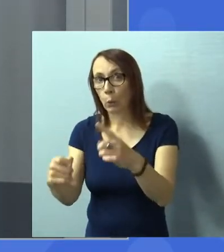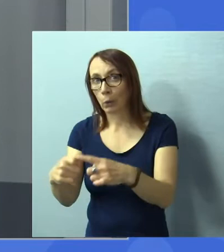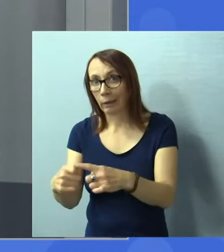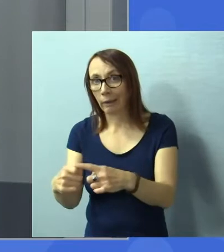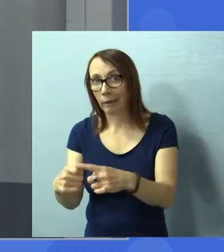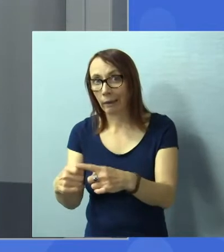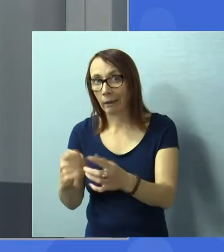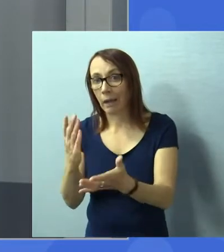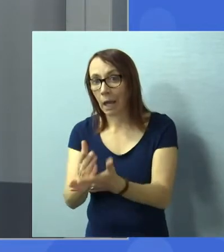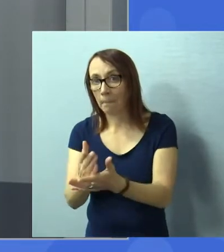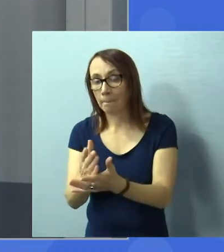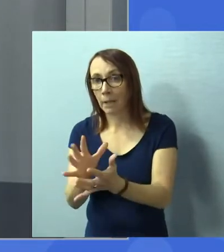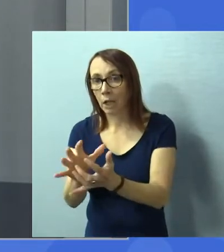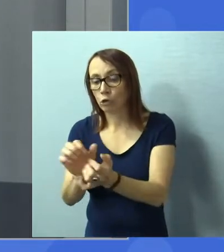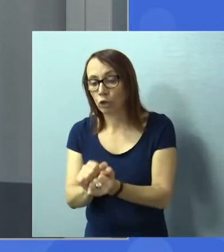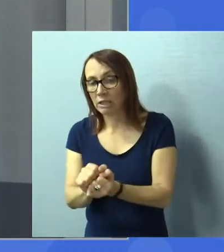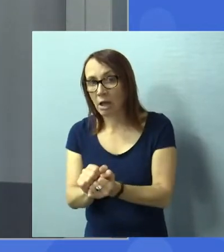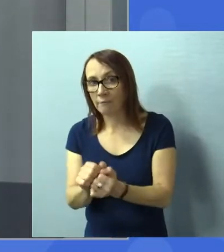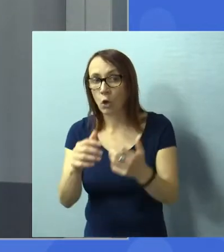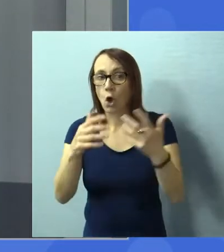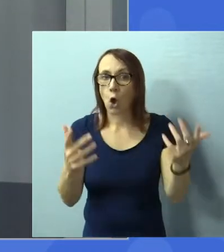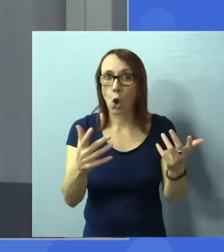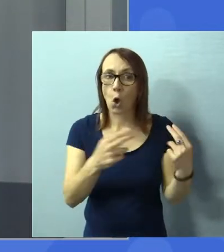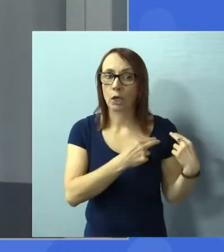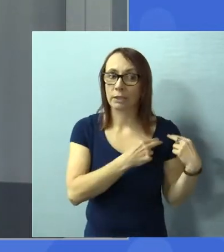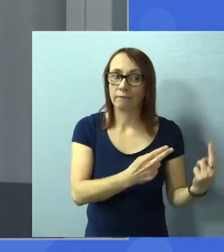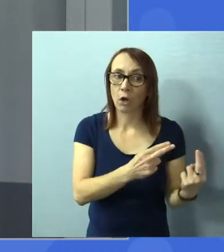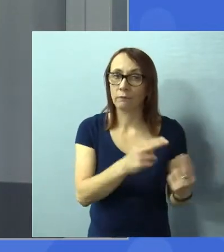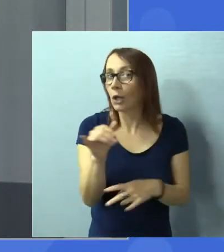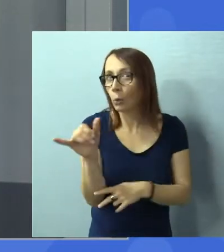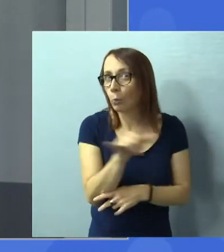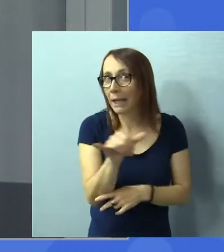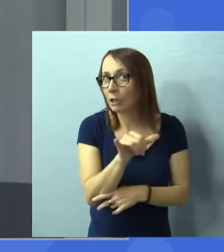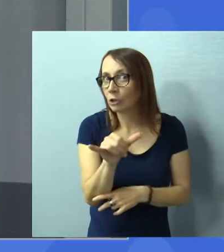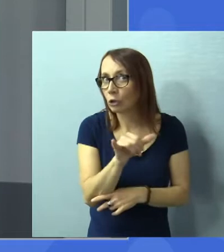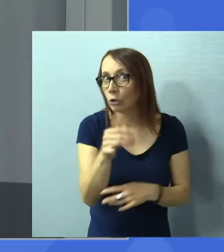devolved it somehow just falls below the level of that reservation so they want